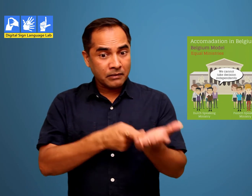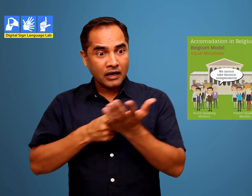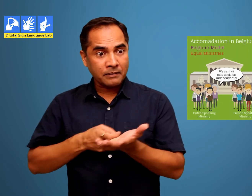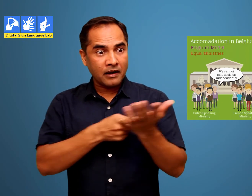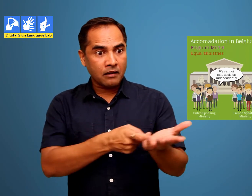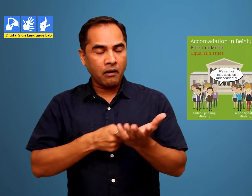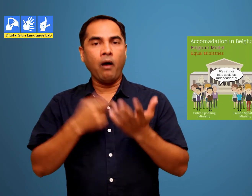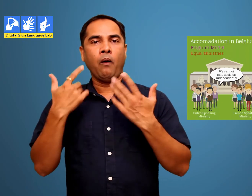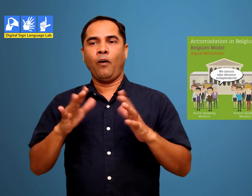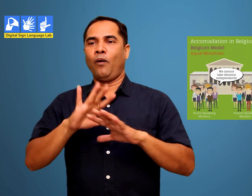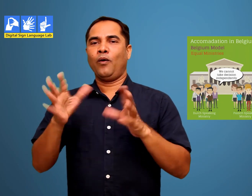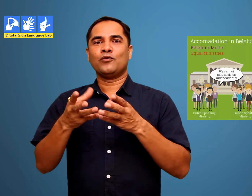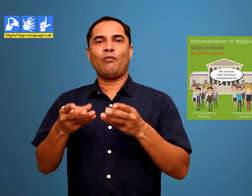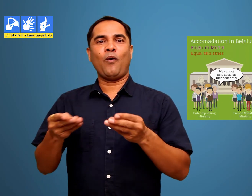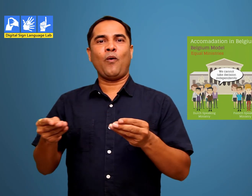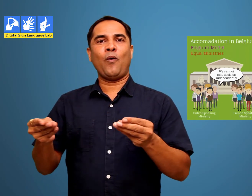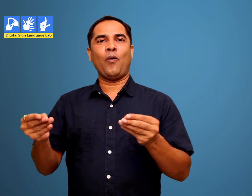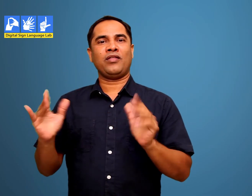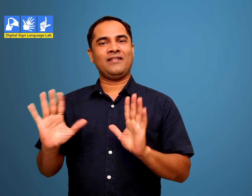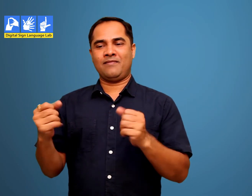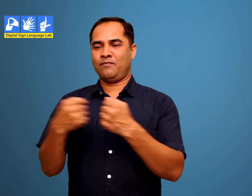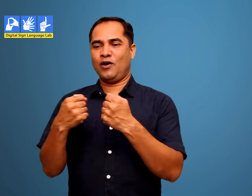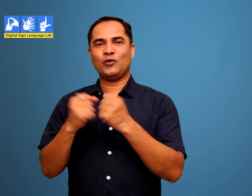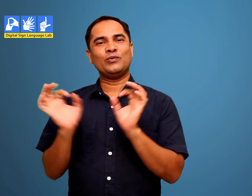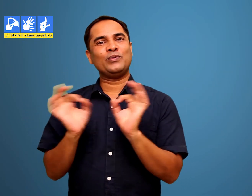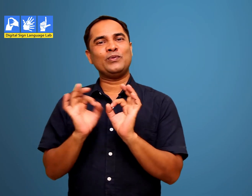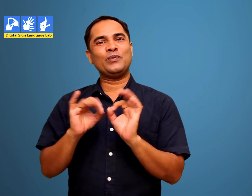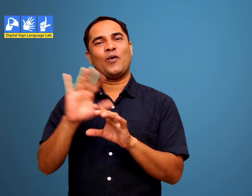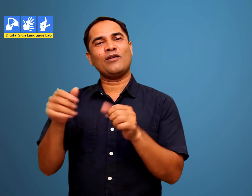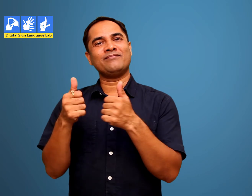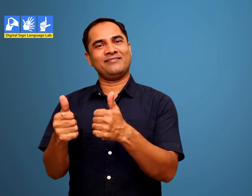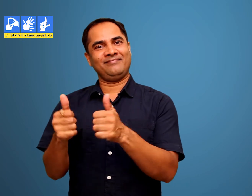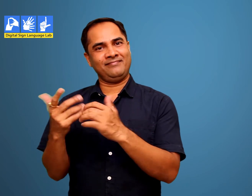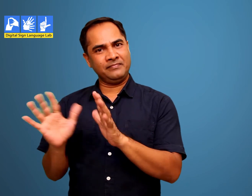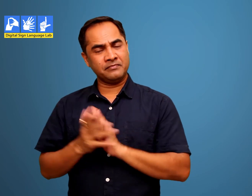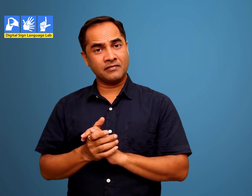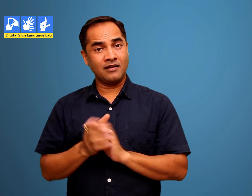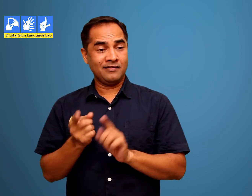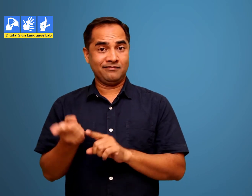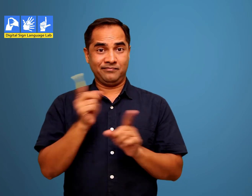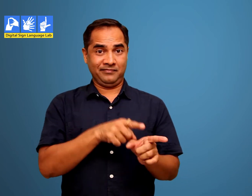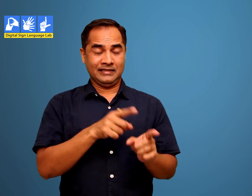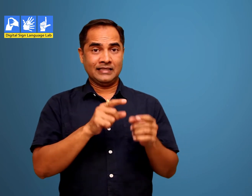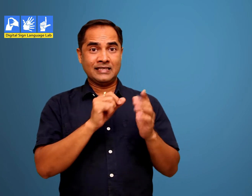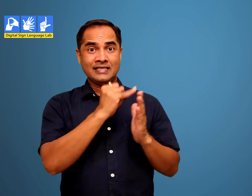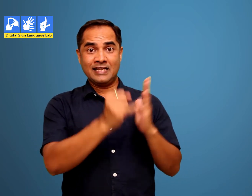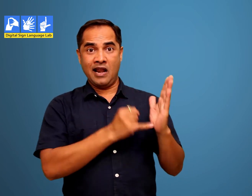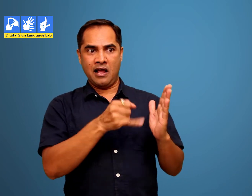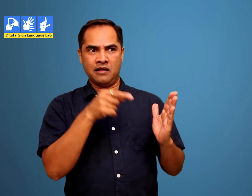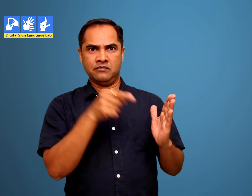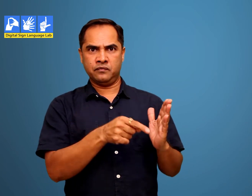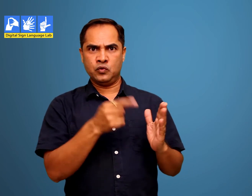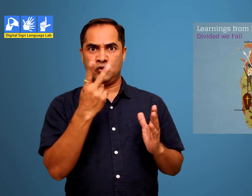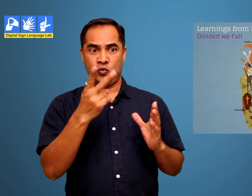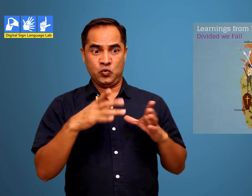be resolved peacefully. On the other hand, in Sri Lanka the majority group wants to